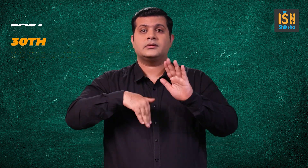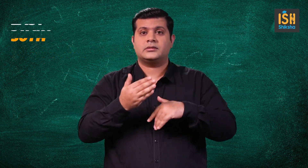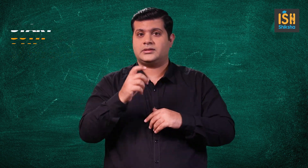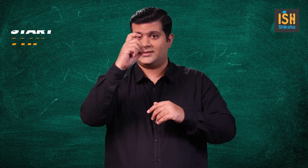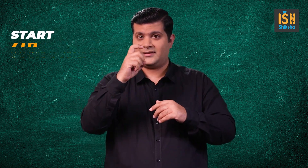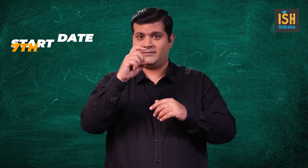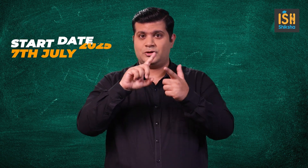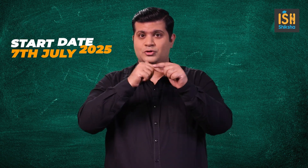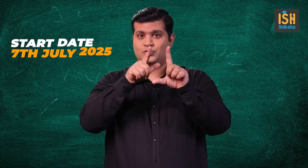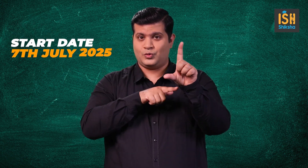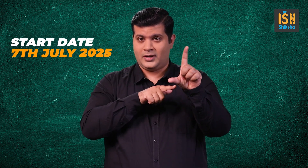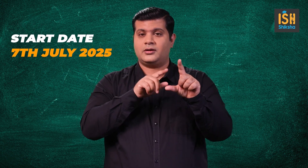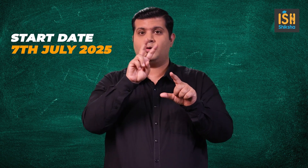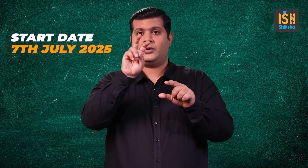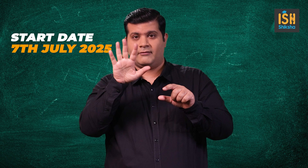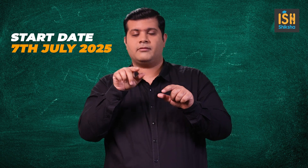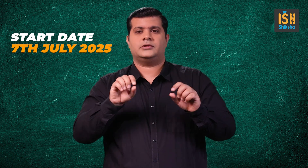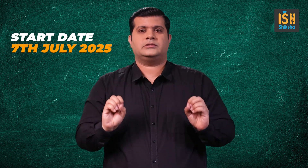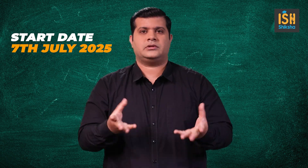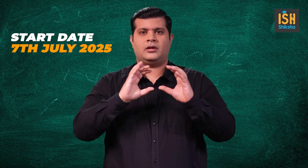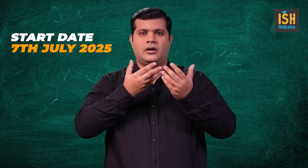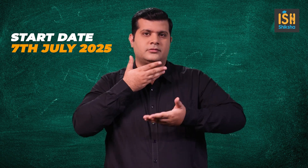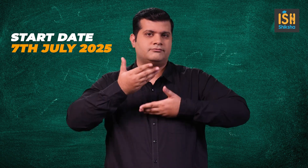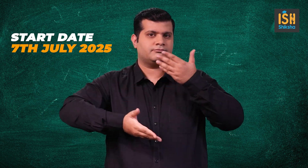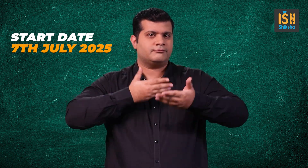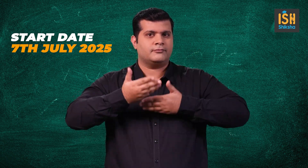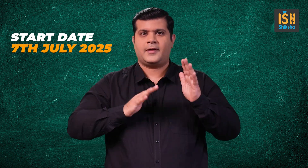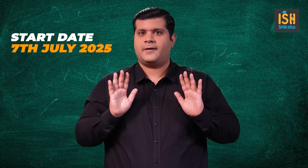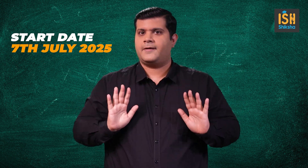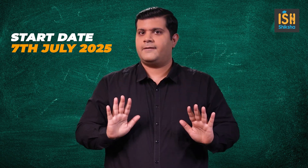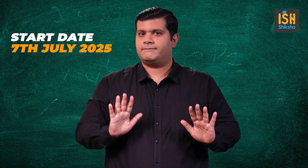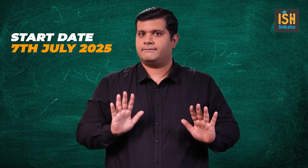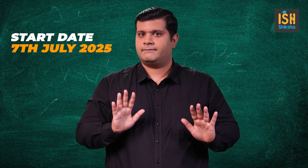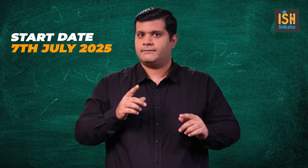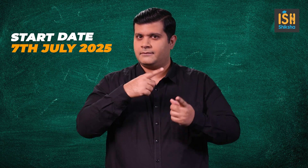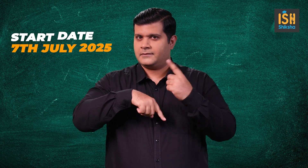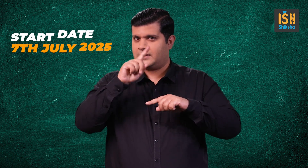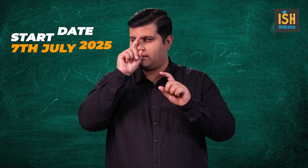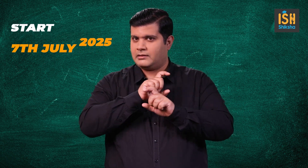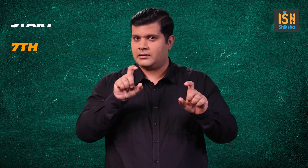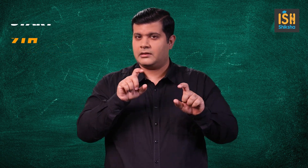and the course begins on 7th July 2025. I hope it's clear!